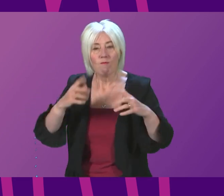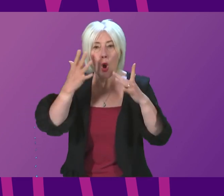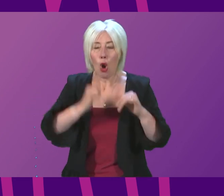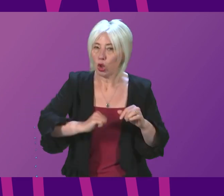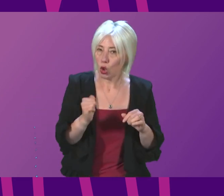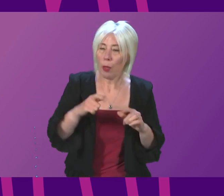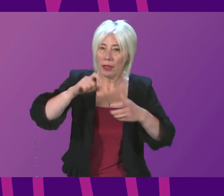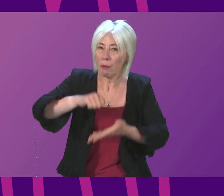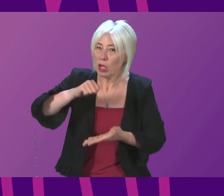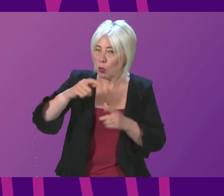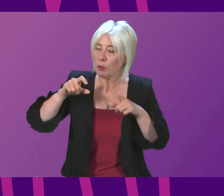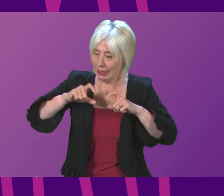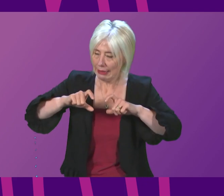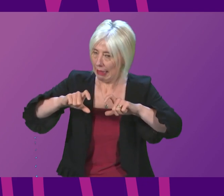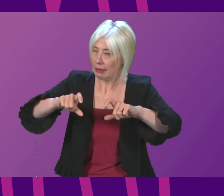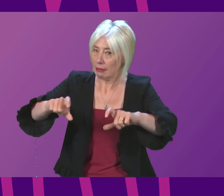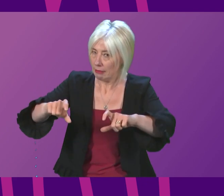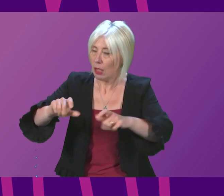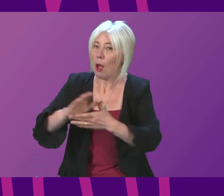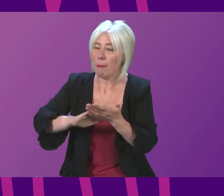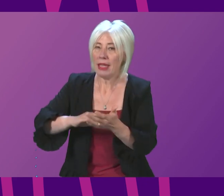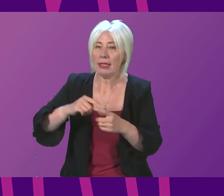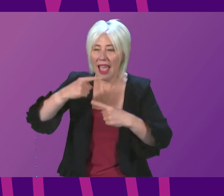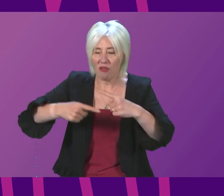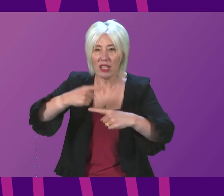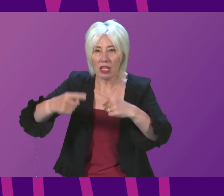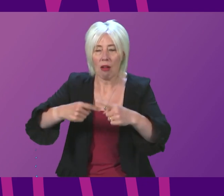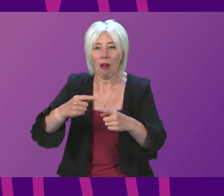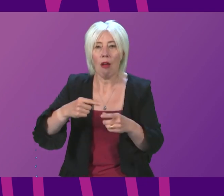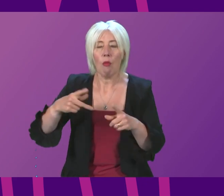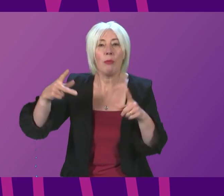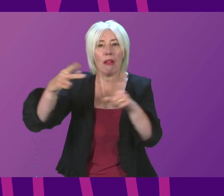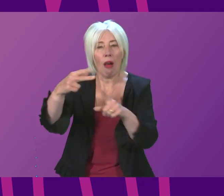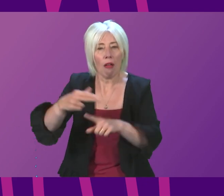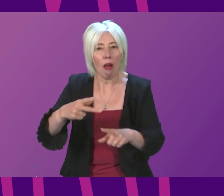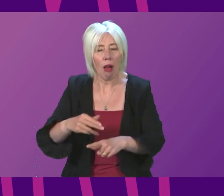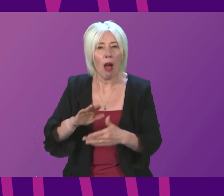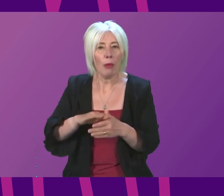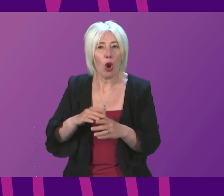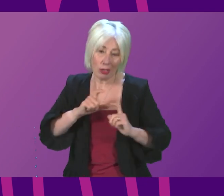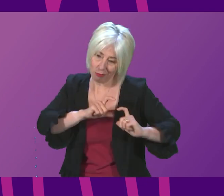That means, in real terms, year-after-year budget cuts for Audit Scotland, which means that its wings are clipped.